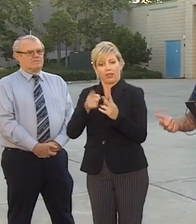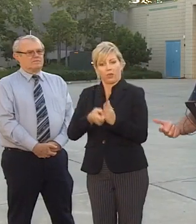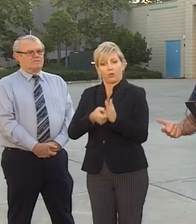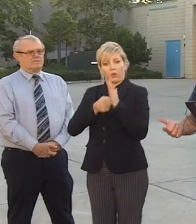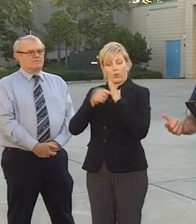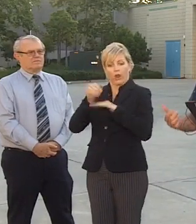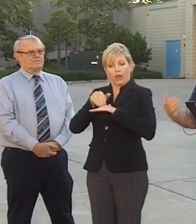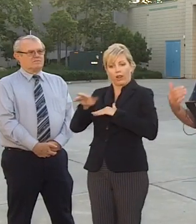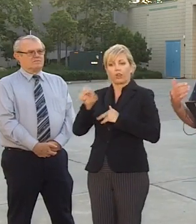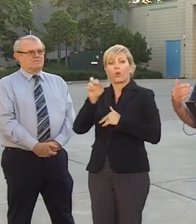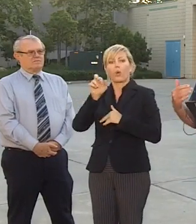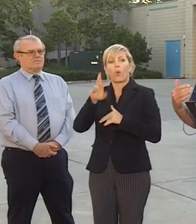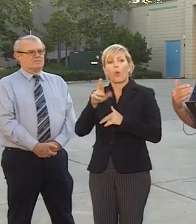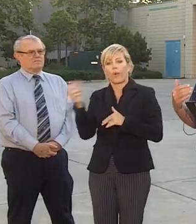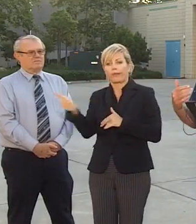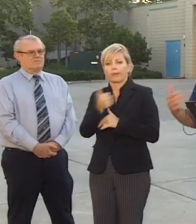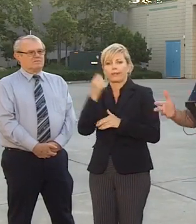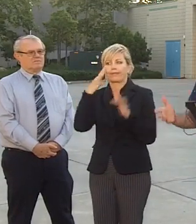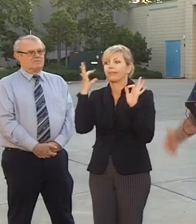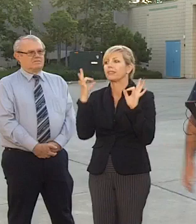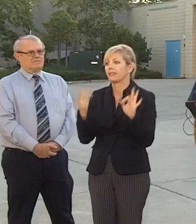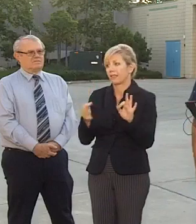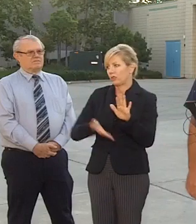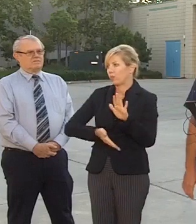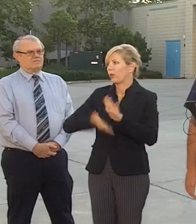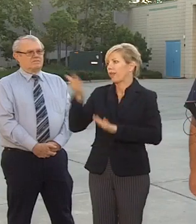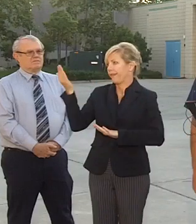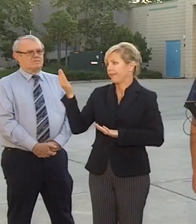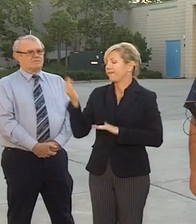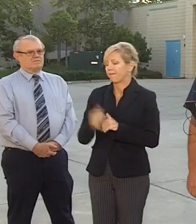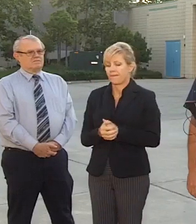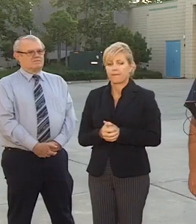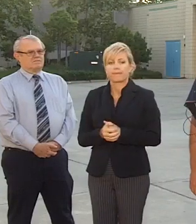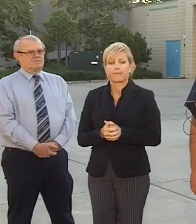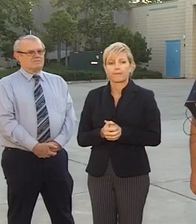their own by evacuating based on a recommendation